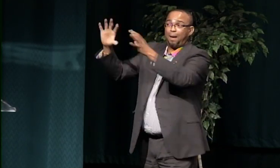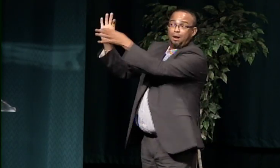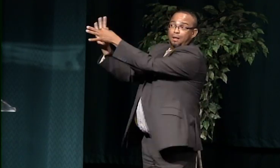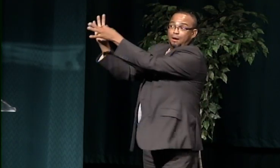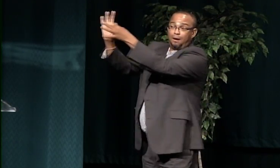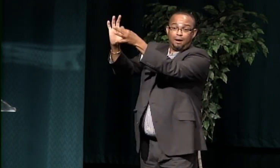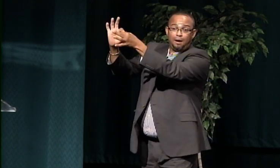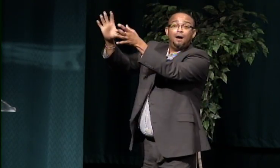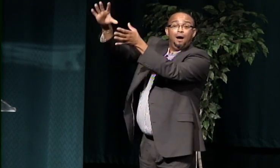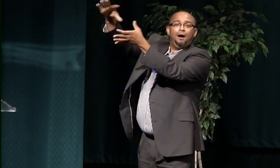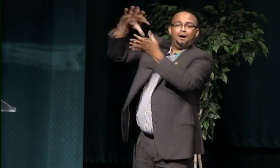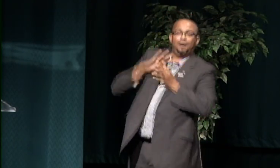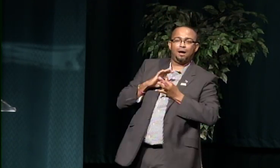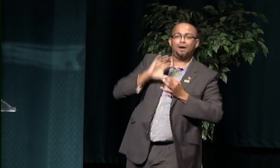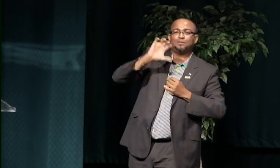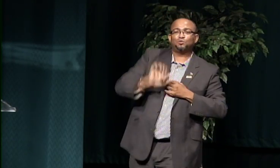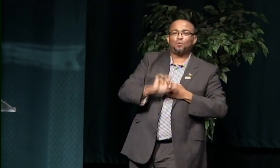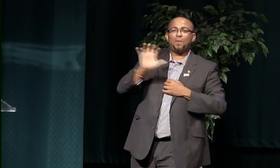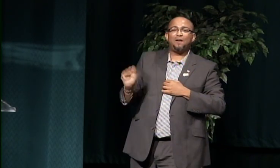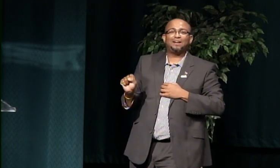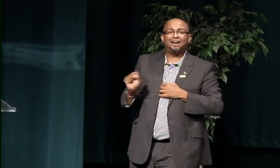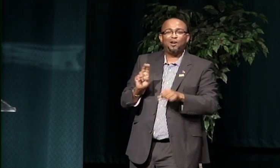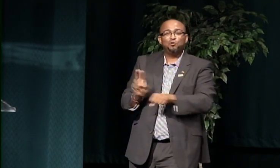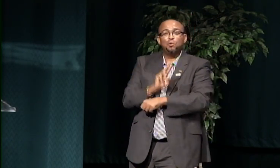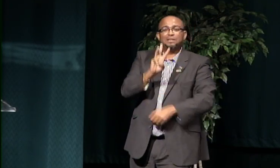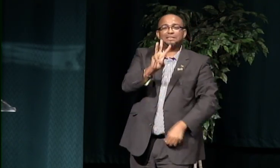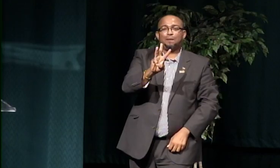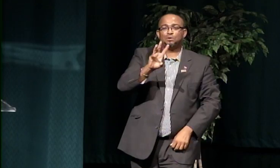You know, Gallaudet had created a relationship between the NIPON foundation in Japan,